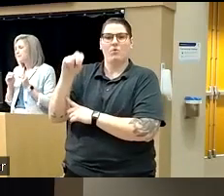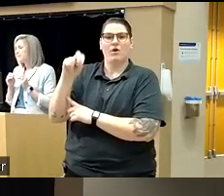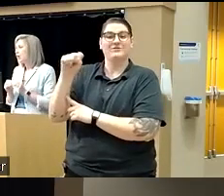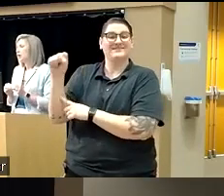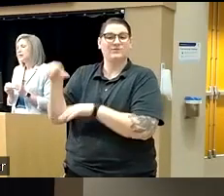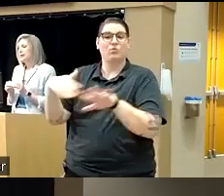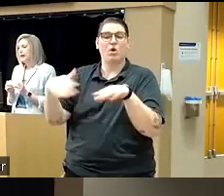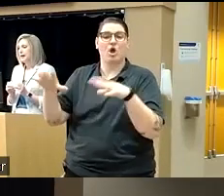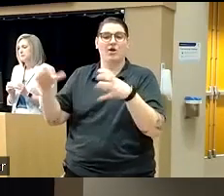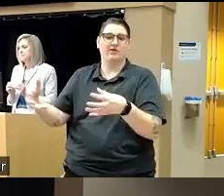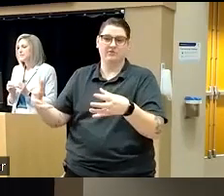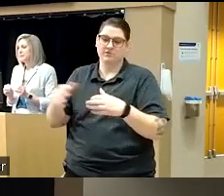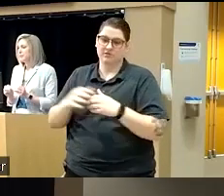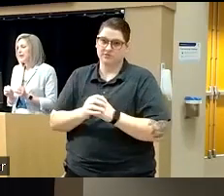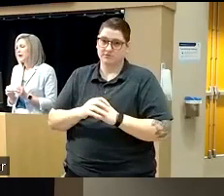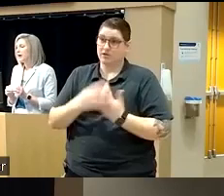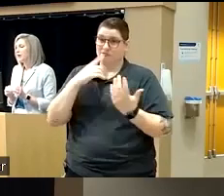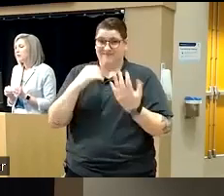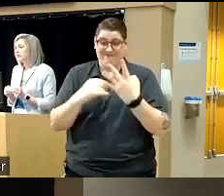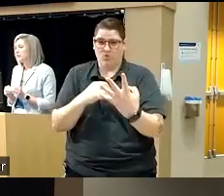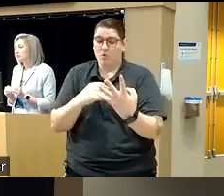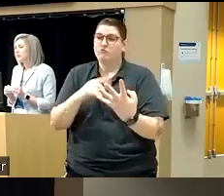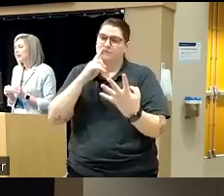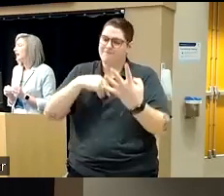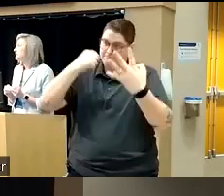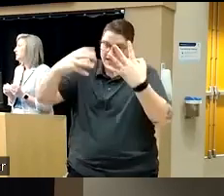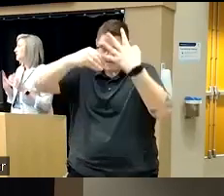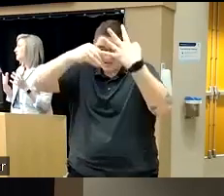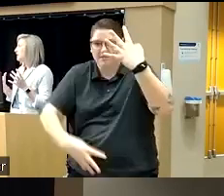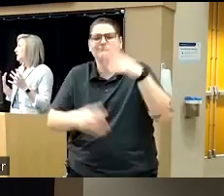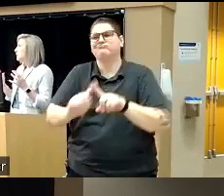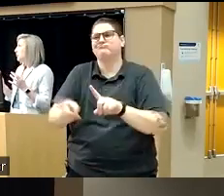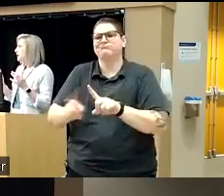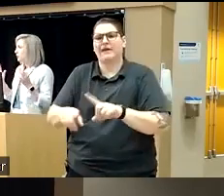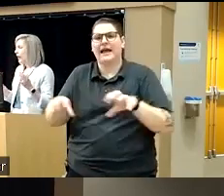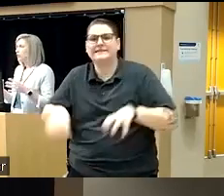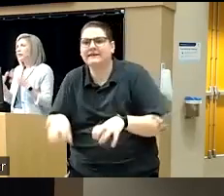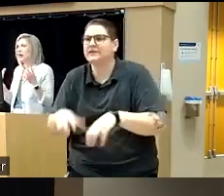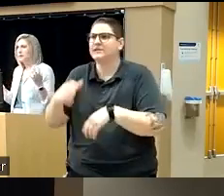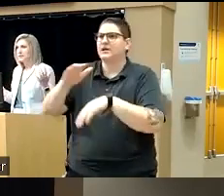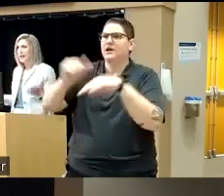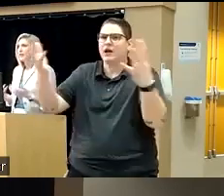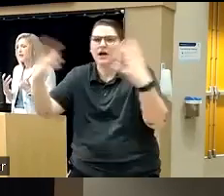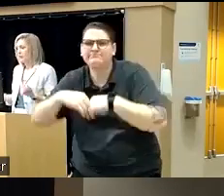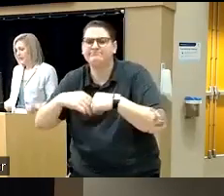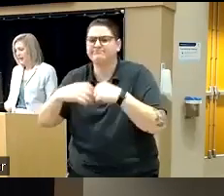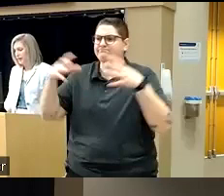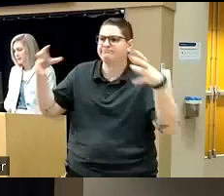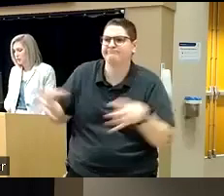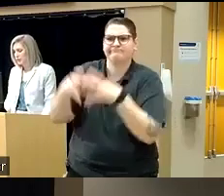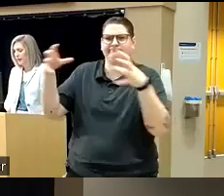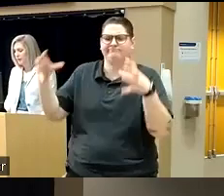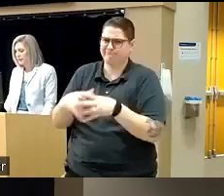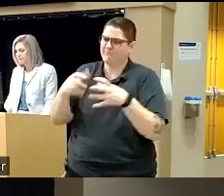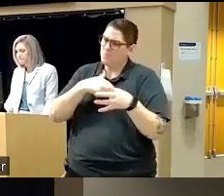small sampling of the kind of camaraderie and coming together that we have at storm recovery